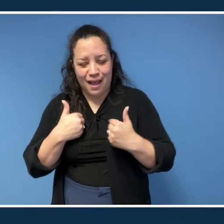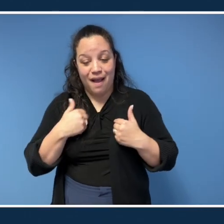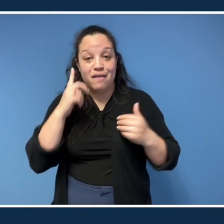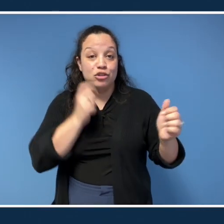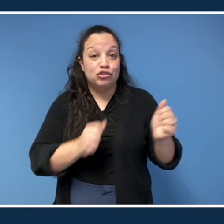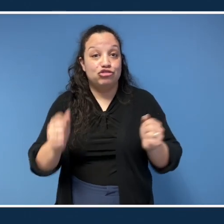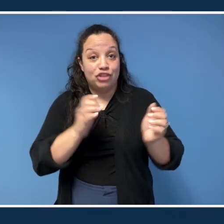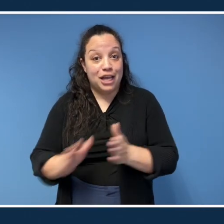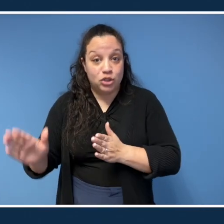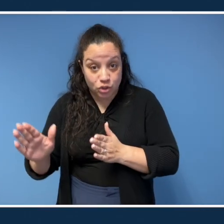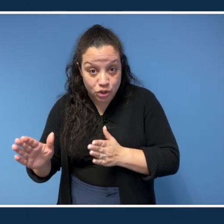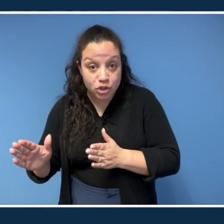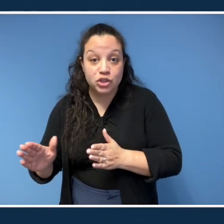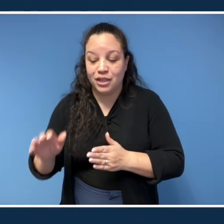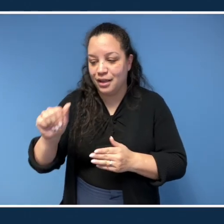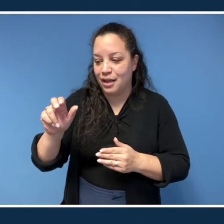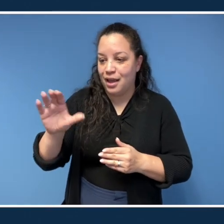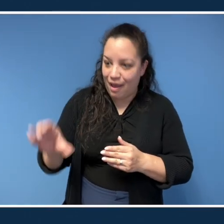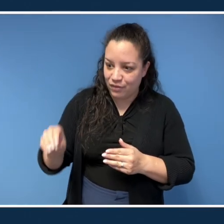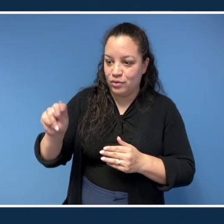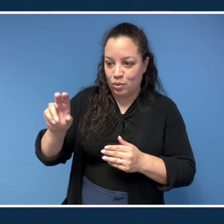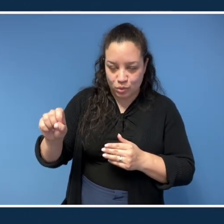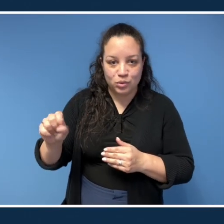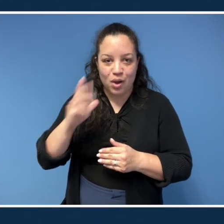So there is an African Nova Scotian strategy in play. And I know, Shawn,